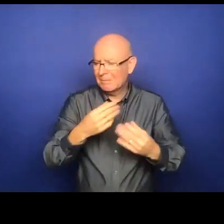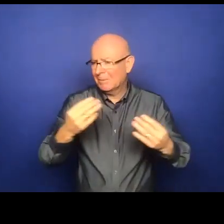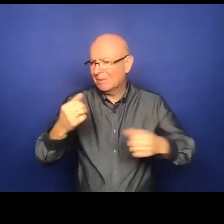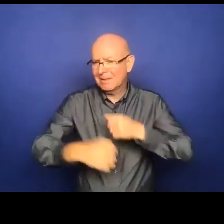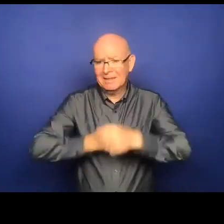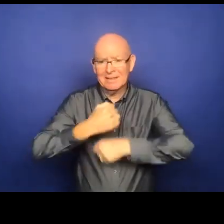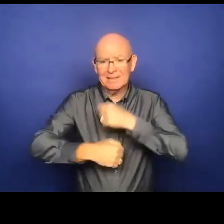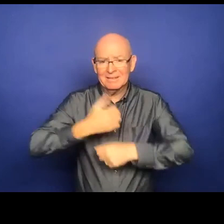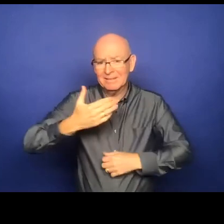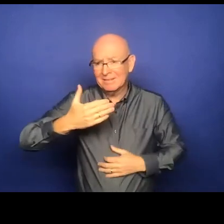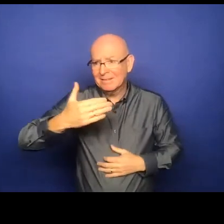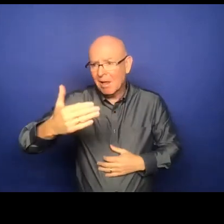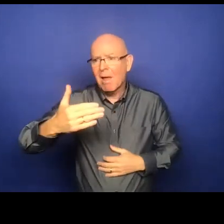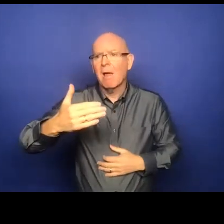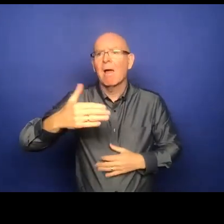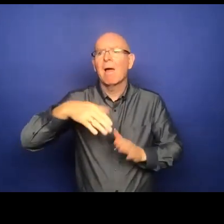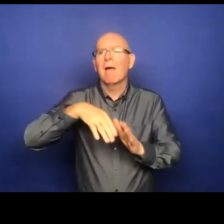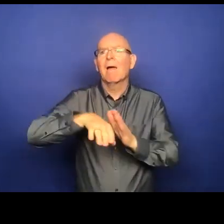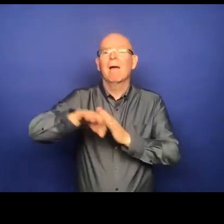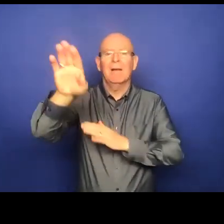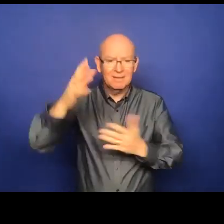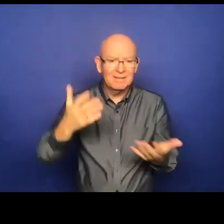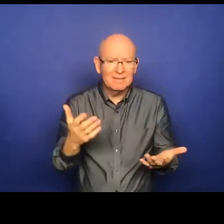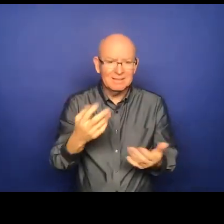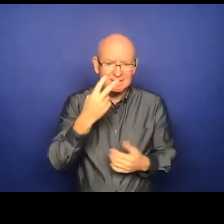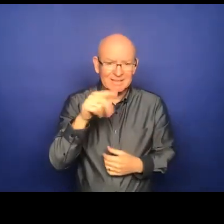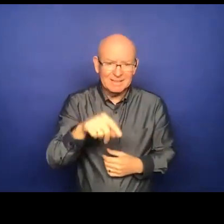that will take us many years to recover from, and we need to be paying